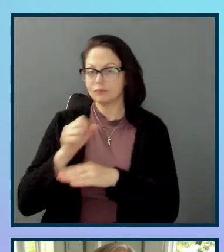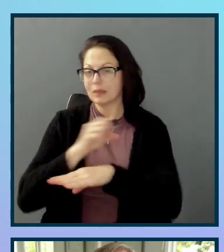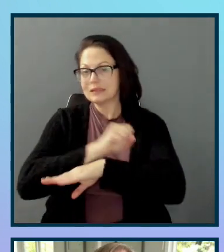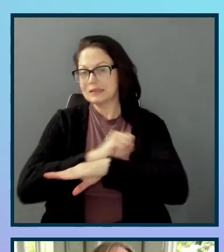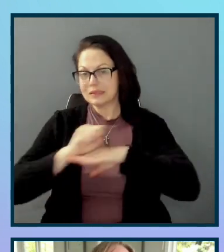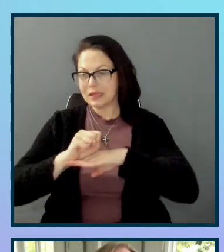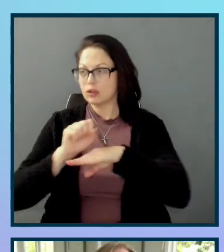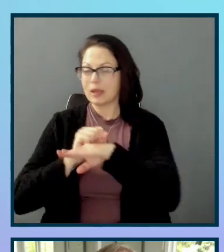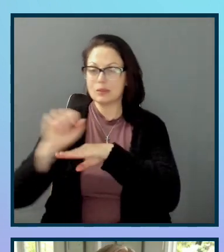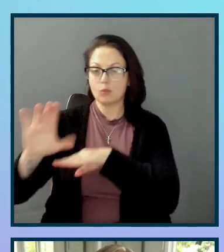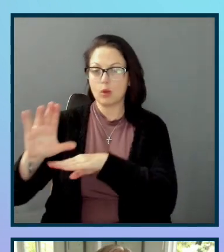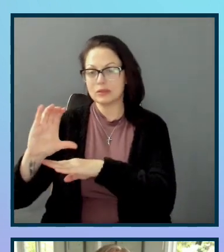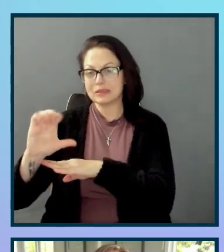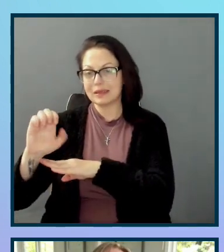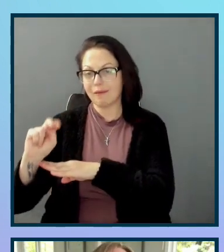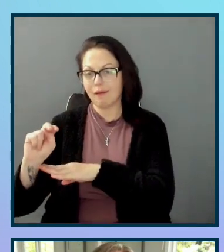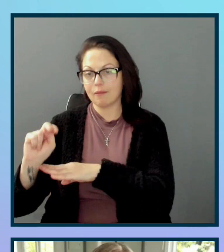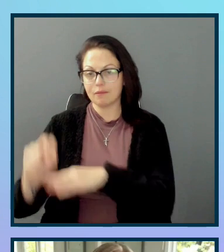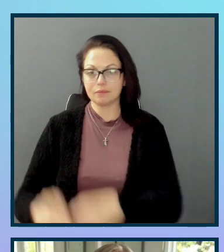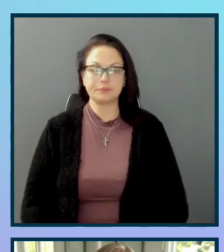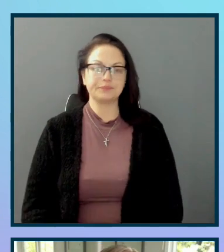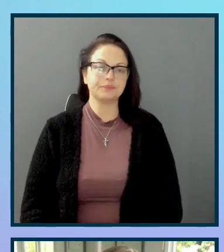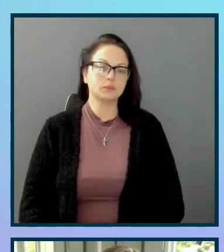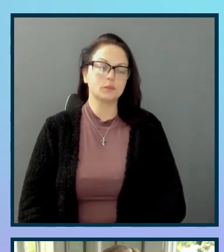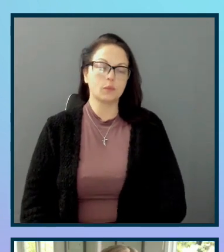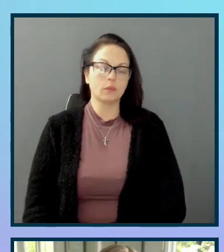Because we don't have days to deploy a new look.